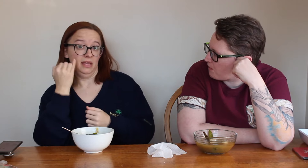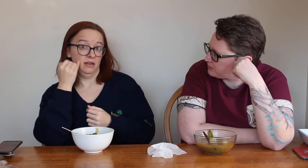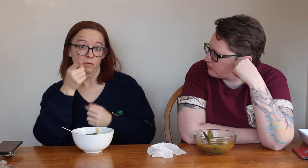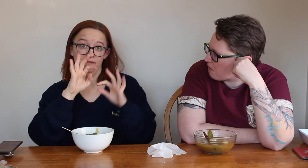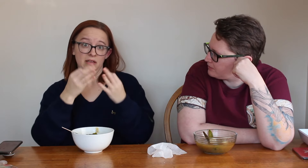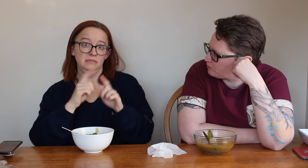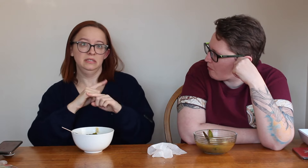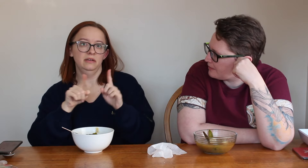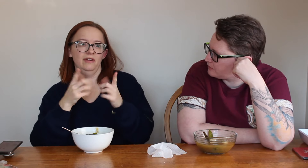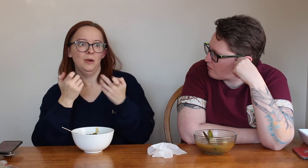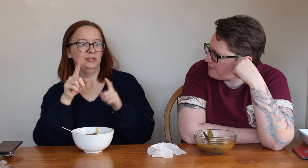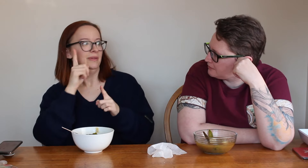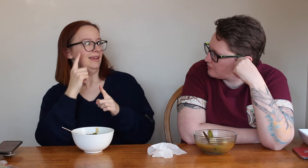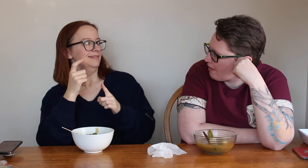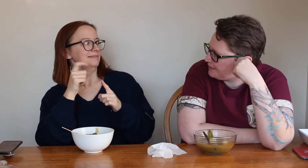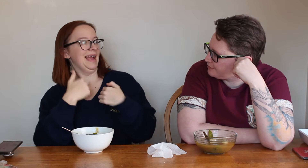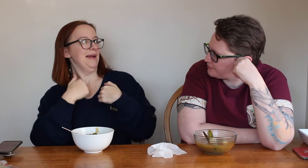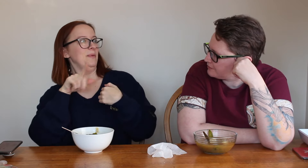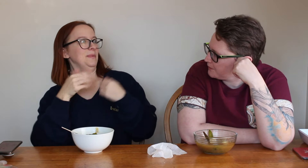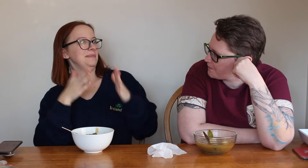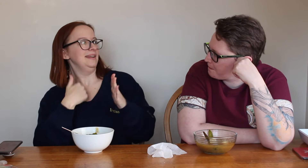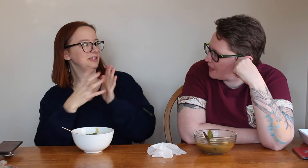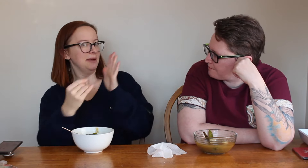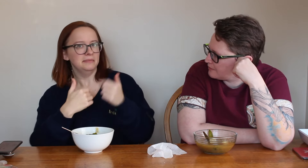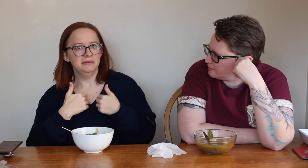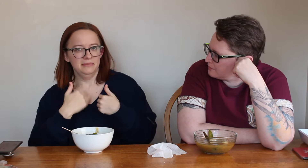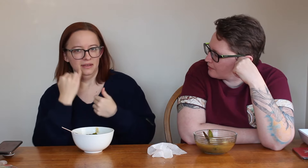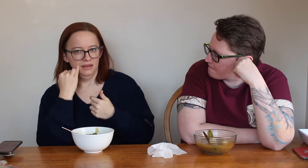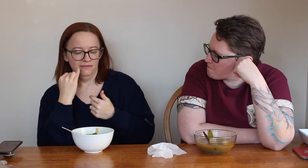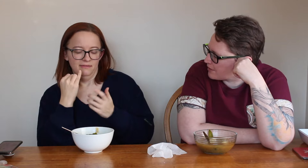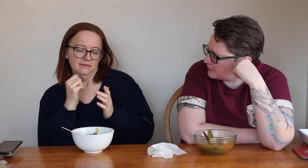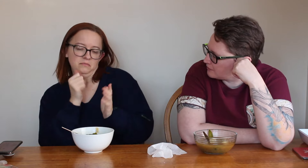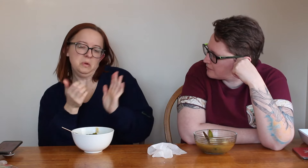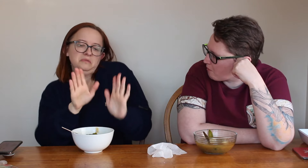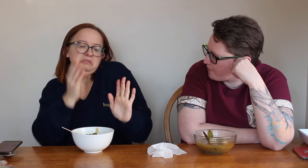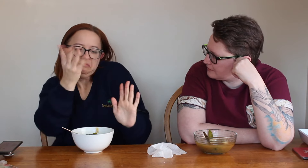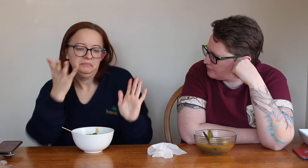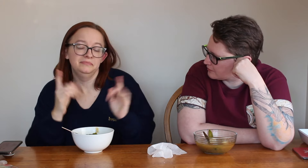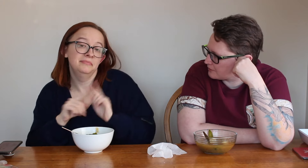But sign language not as much, so I'm trying to Provide that for him, so I'm